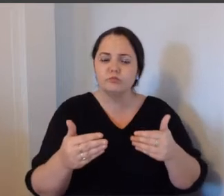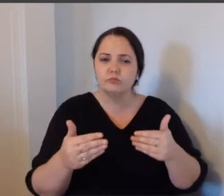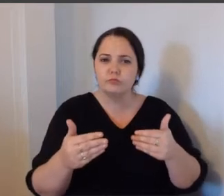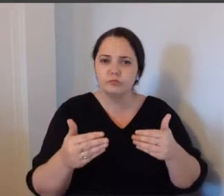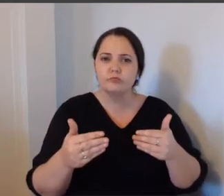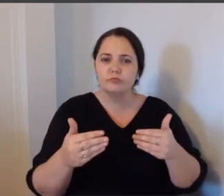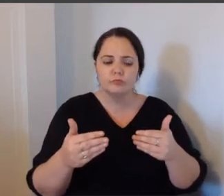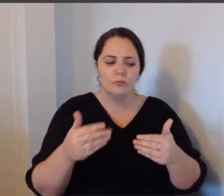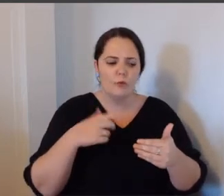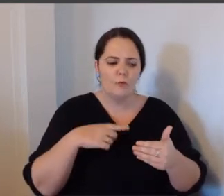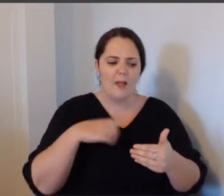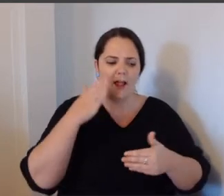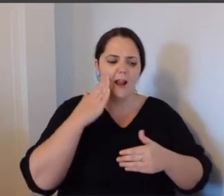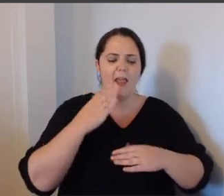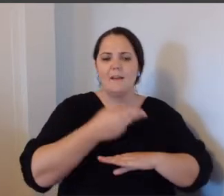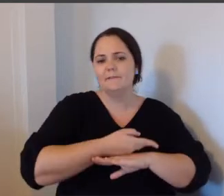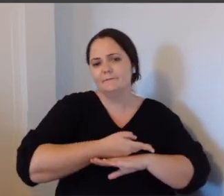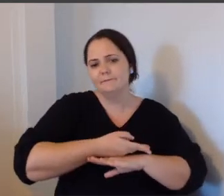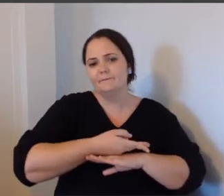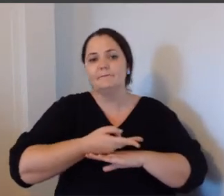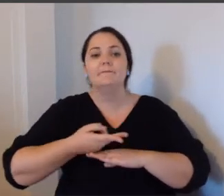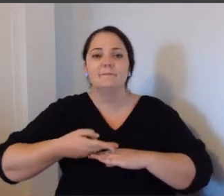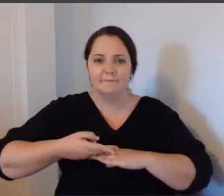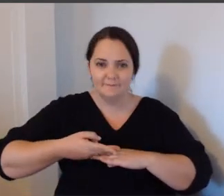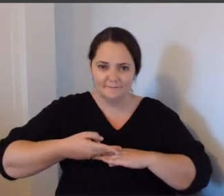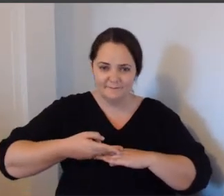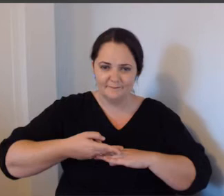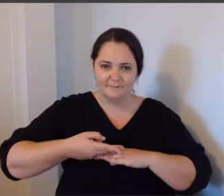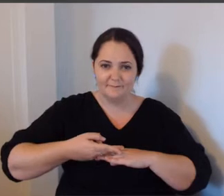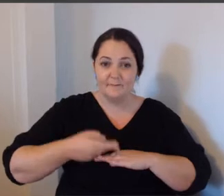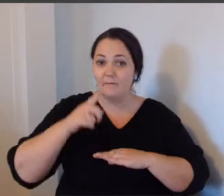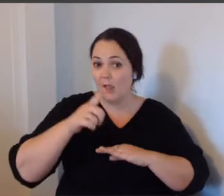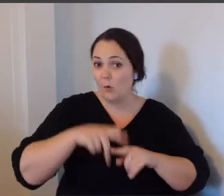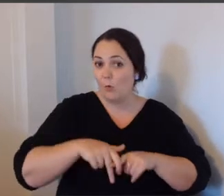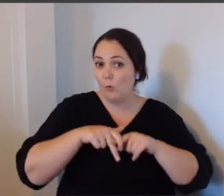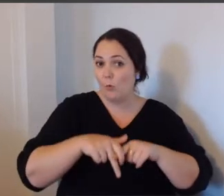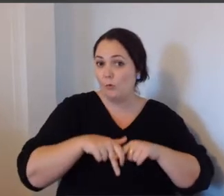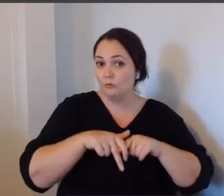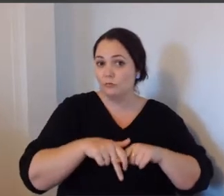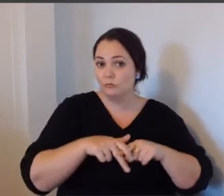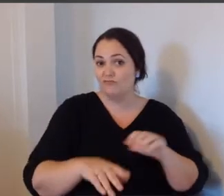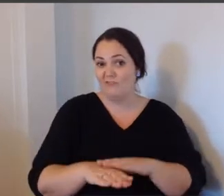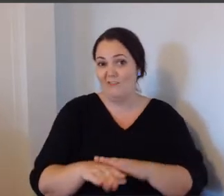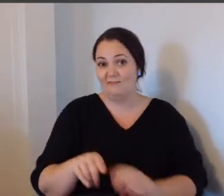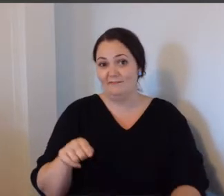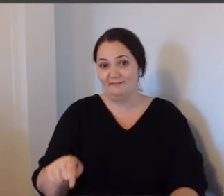Angelico by placing her on the diagonal and if you notice the horses on the right hand side, they